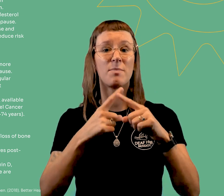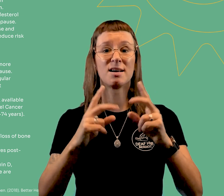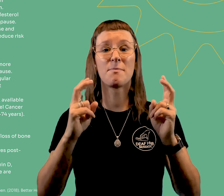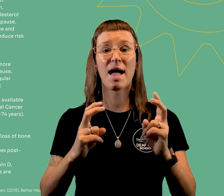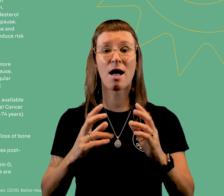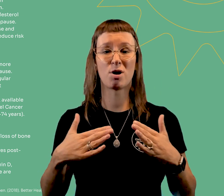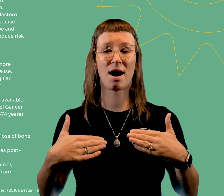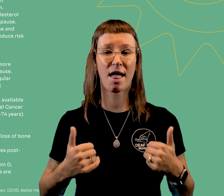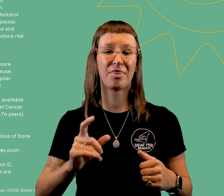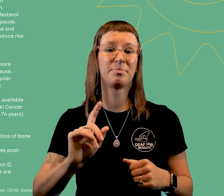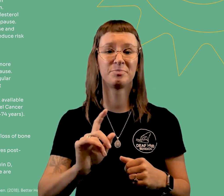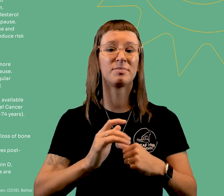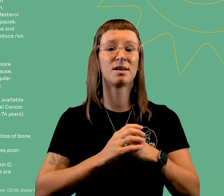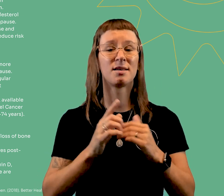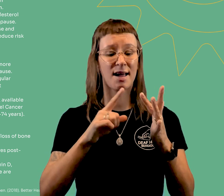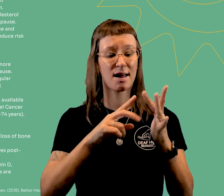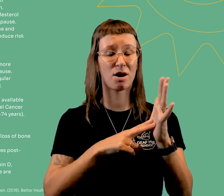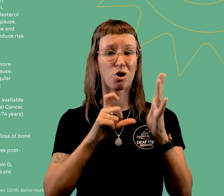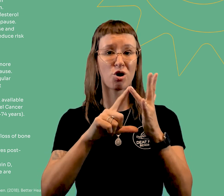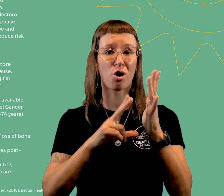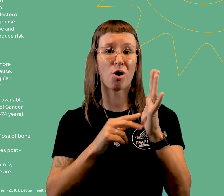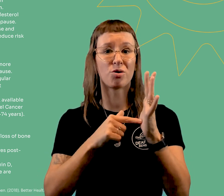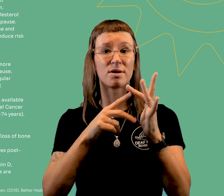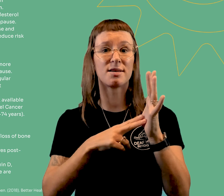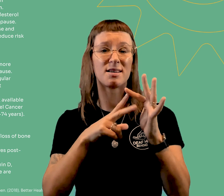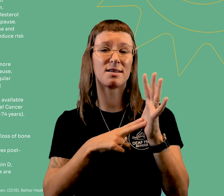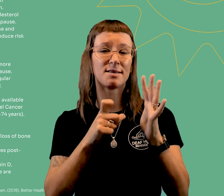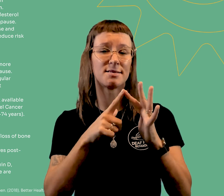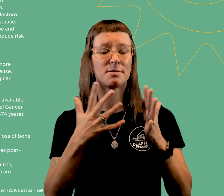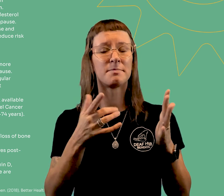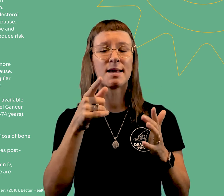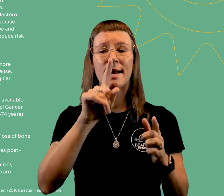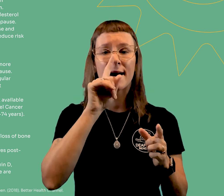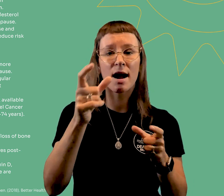urinary tract infections and constipation can be more common during and after menopause.